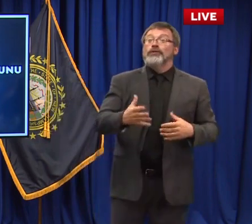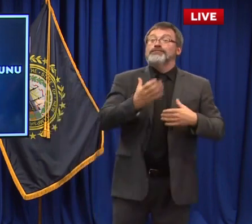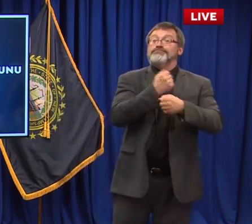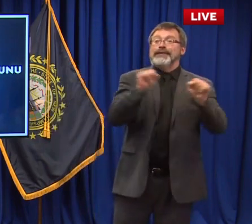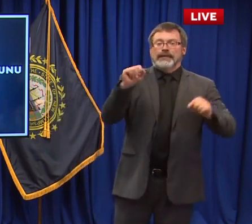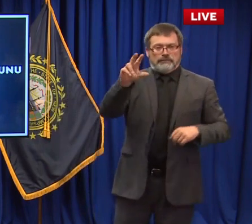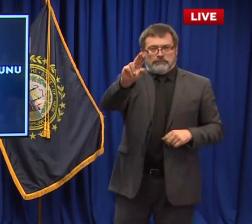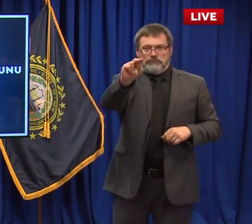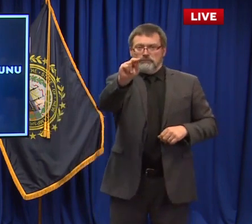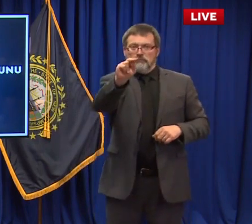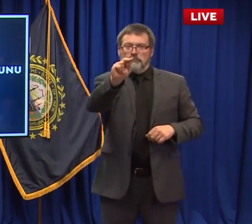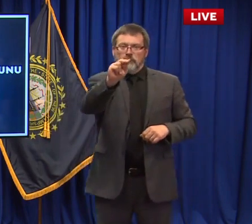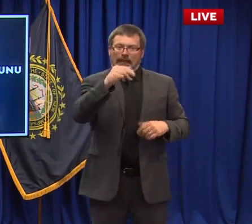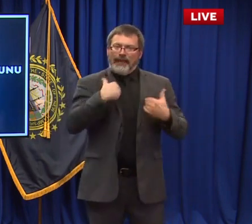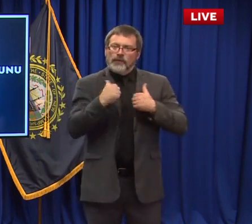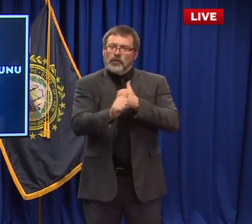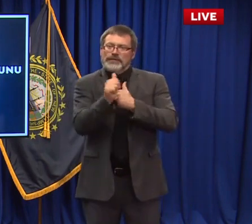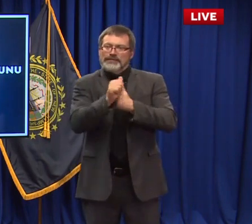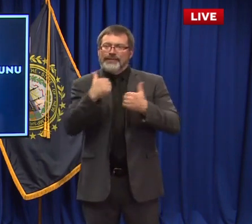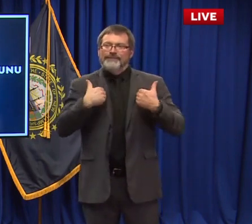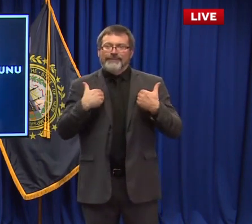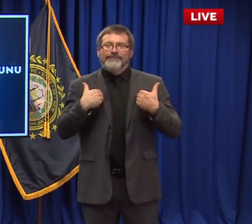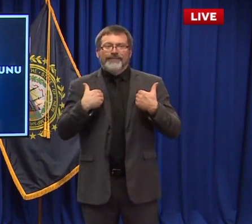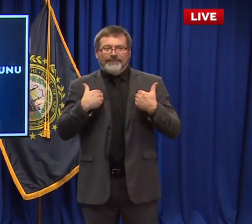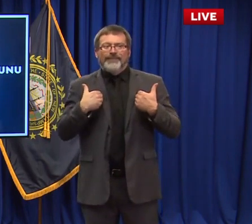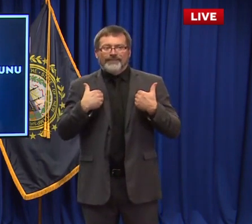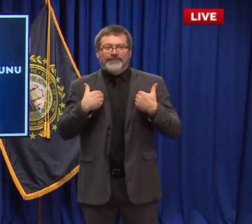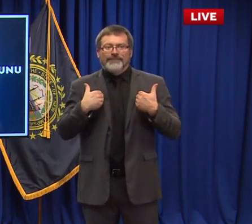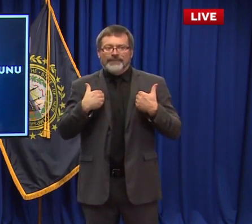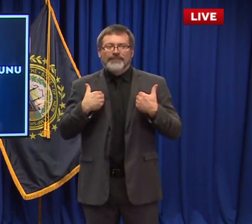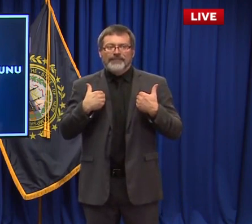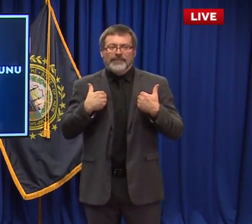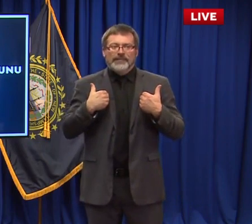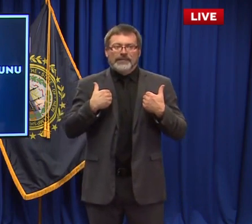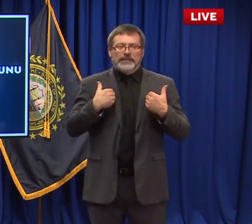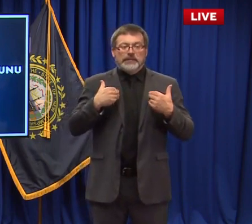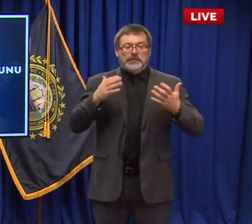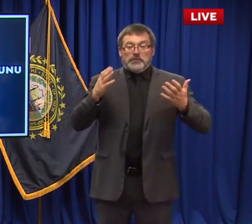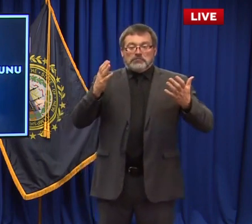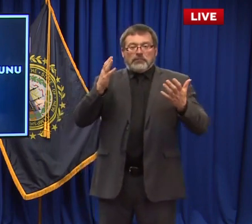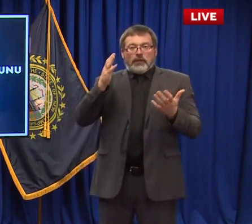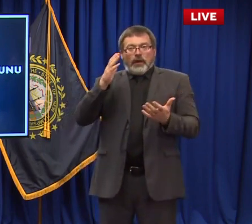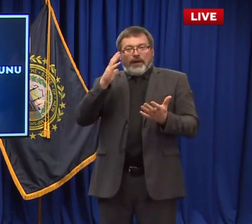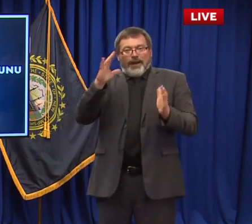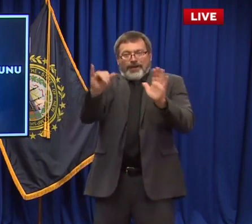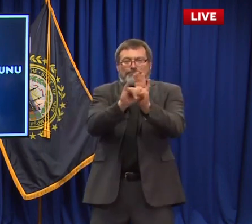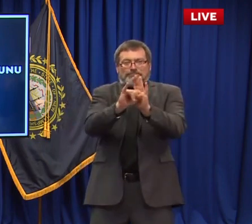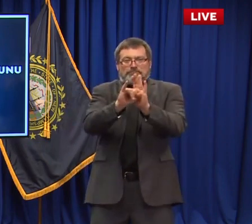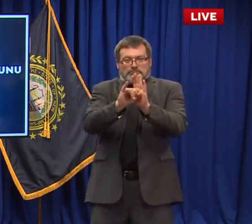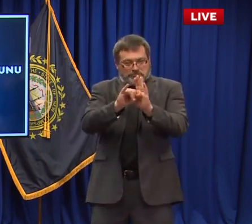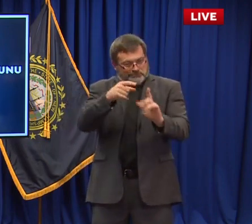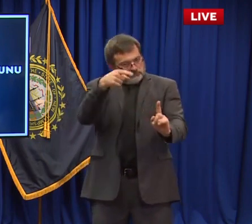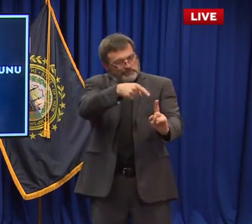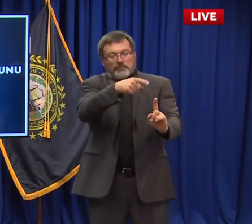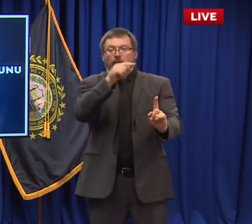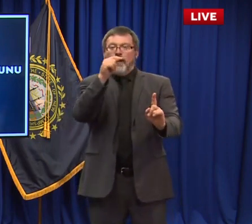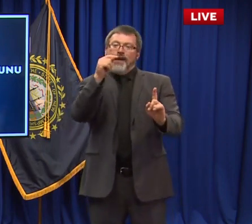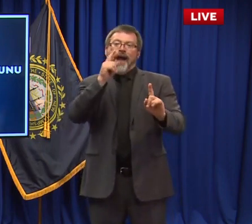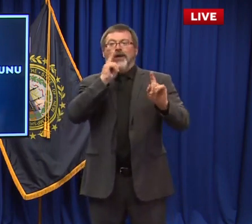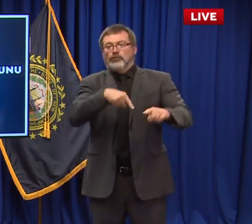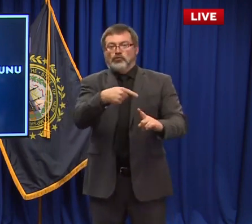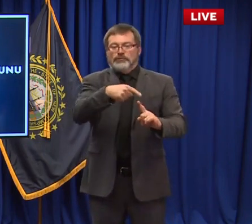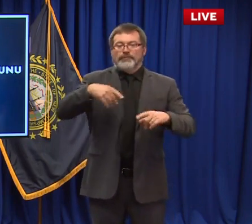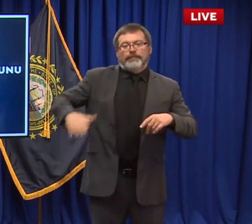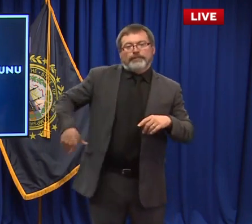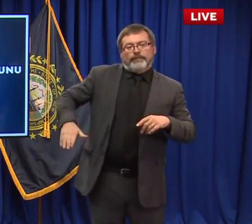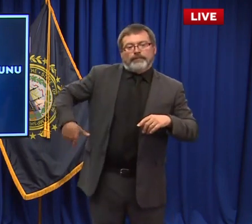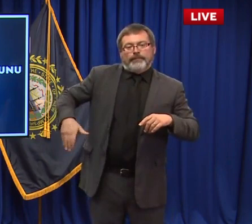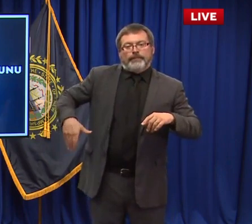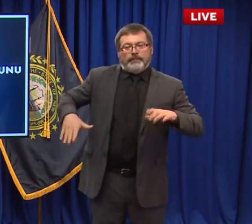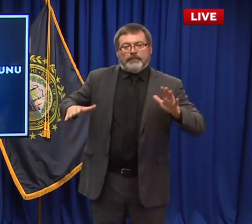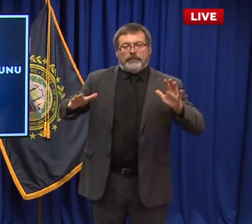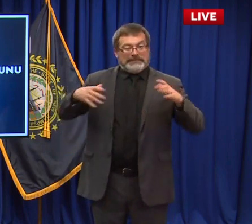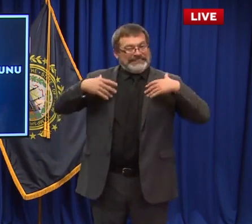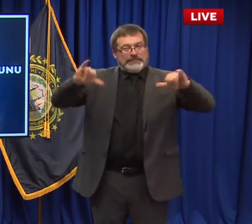THAT IS NOT TO SAY THE RISK IS NOT THERE, JUST THE LIMITATIONS OF HER PUBLIC HEALTH INVESTIGATION -- OF PUBLIC HEALTH INVESTIGATION MAY NOT HAVE LINKAGES.